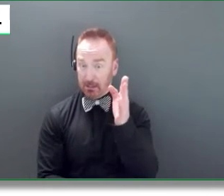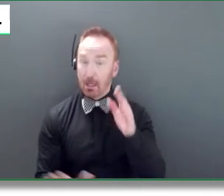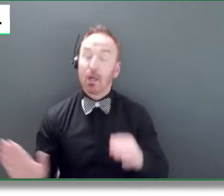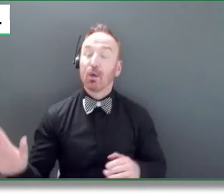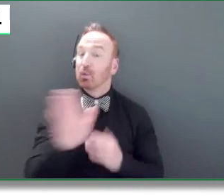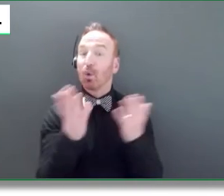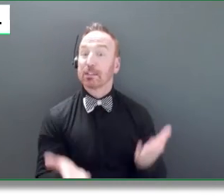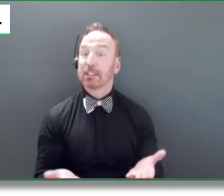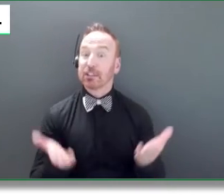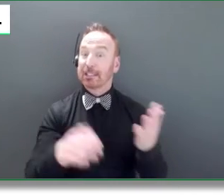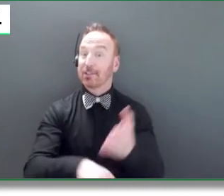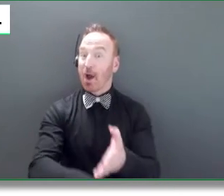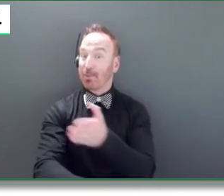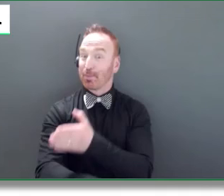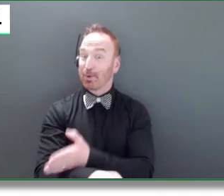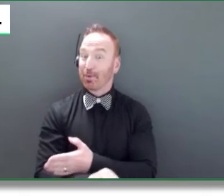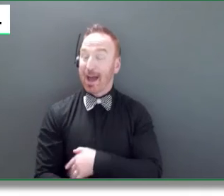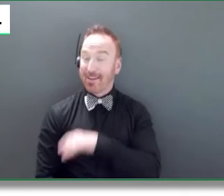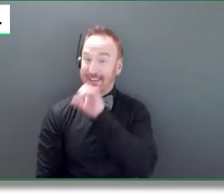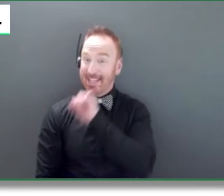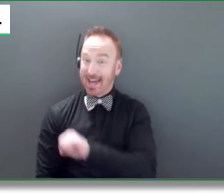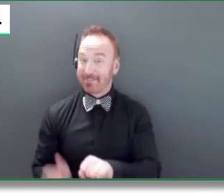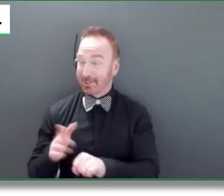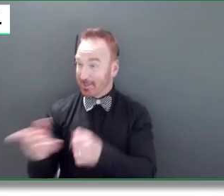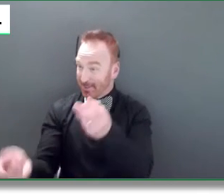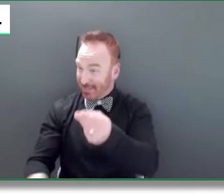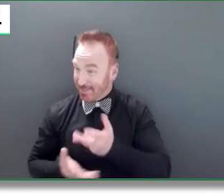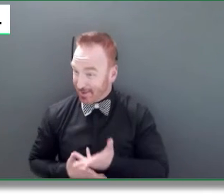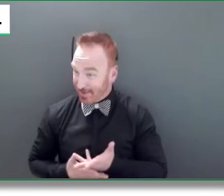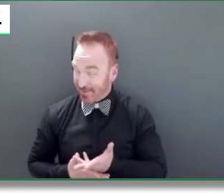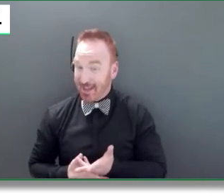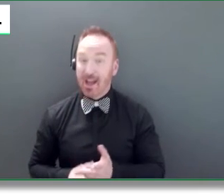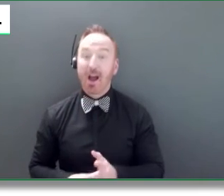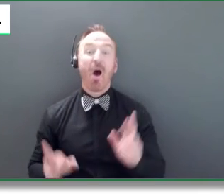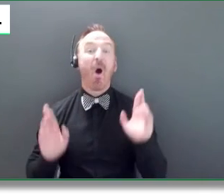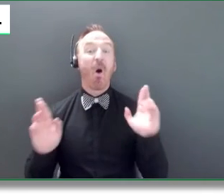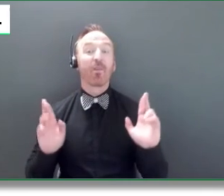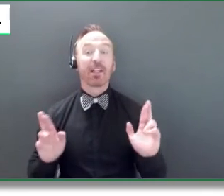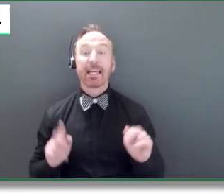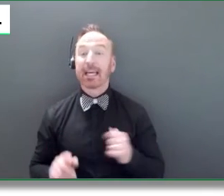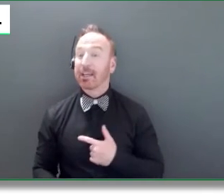So I hope to hear from you all soon. Thank you, back to you Alison.